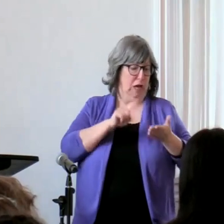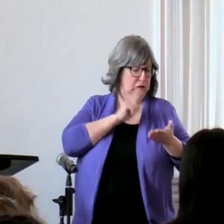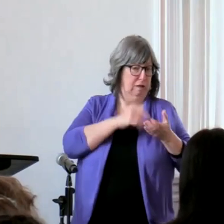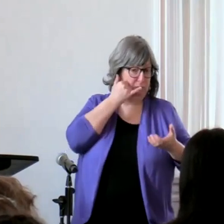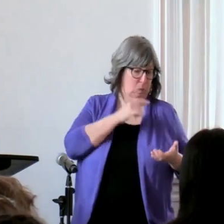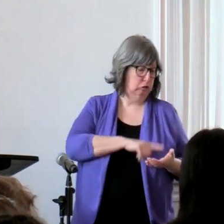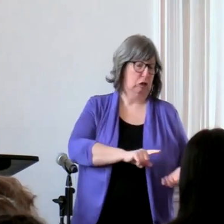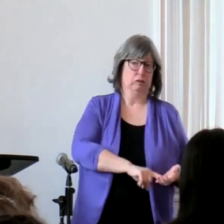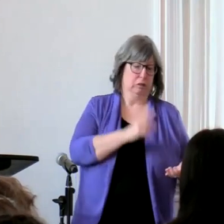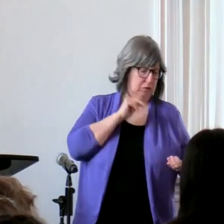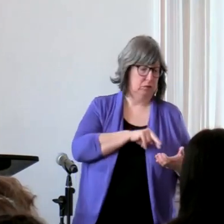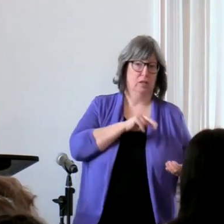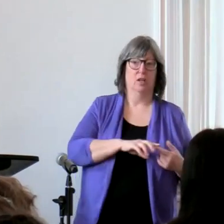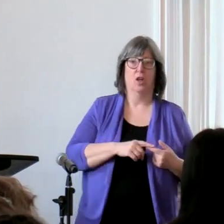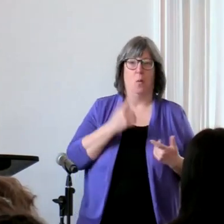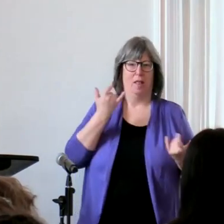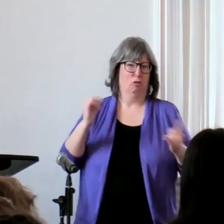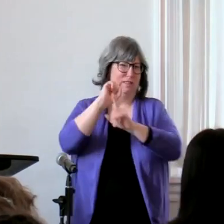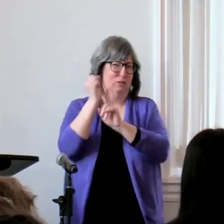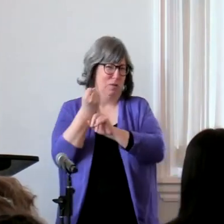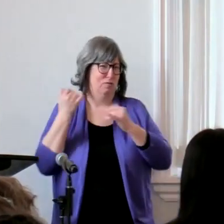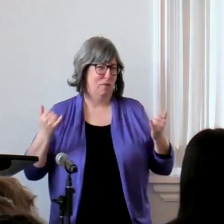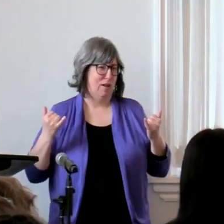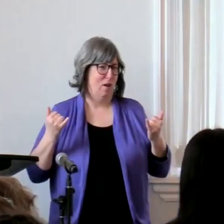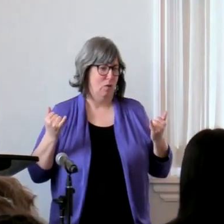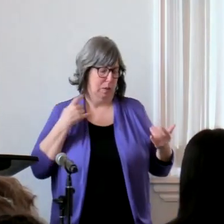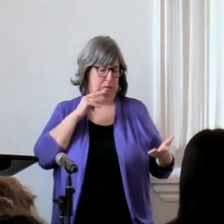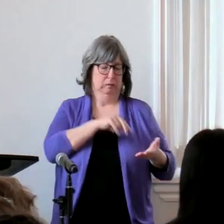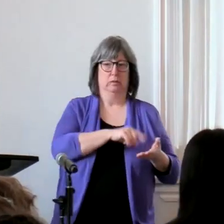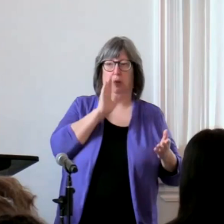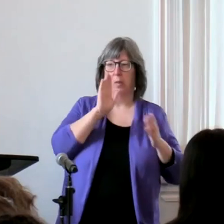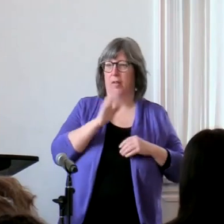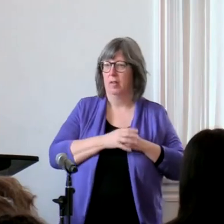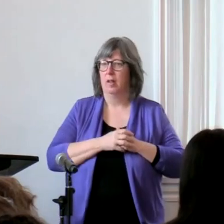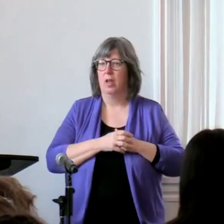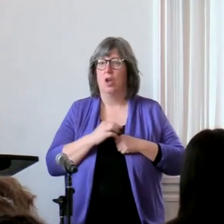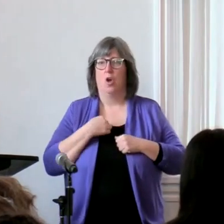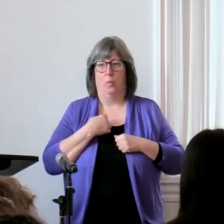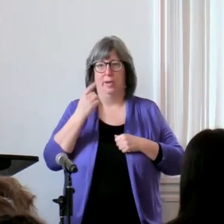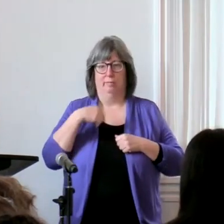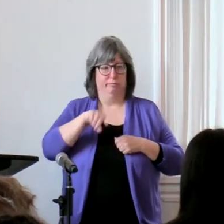in light of the current circumstances, and I know that we certainly understand that